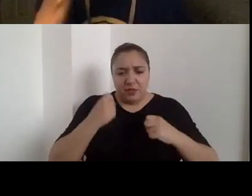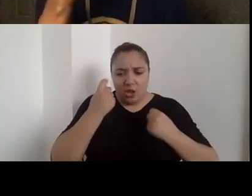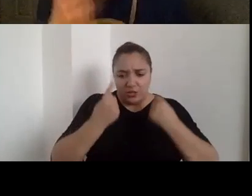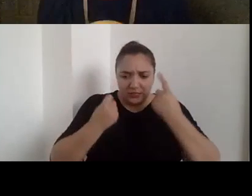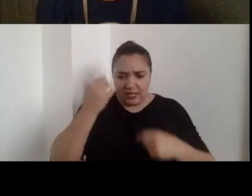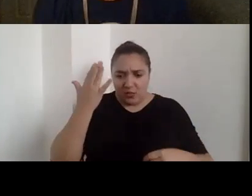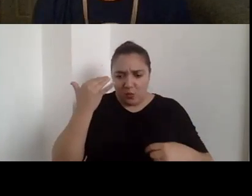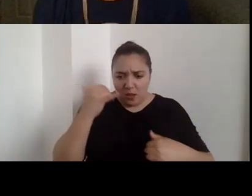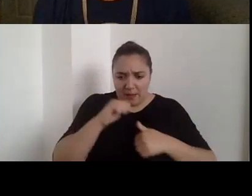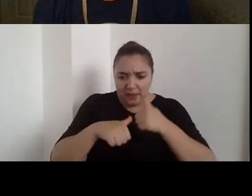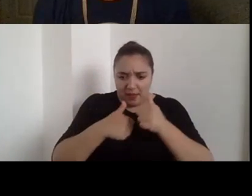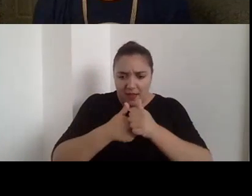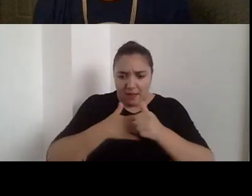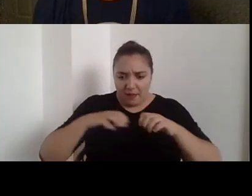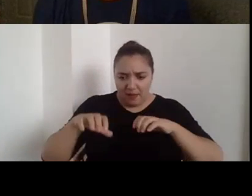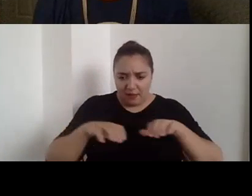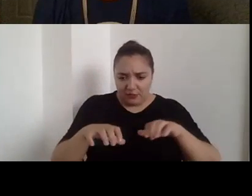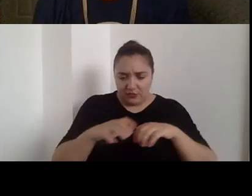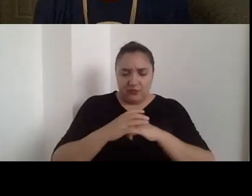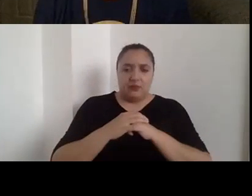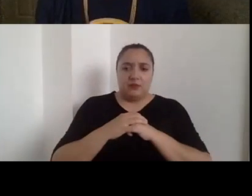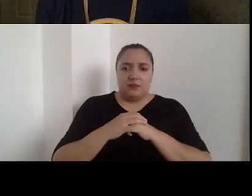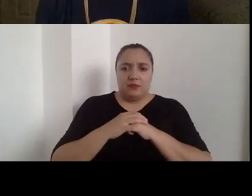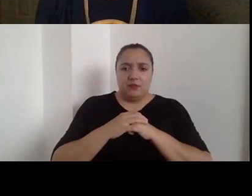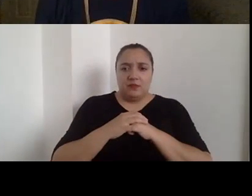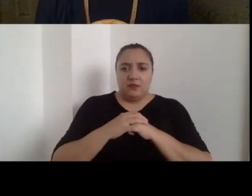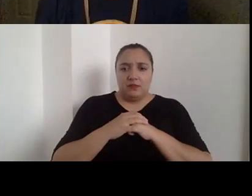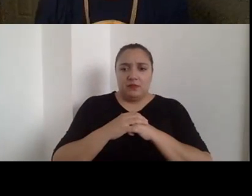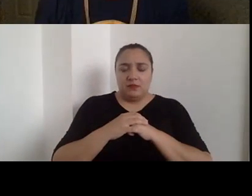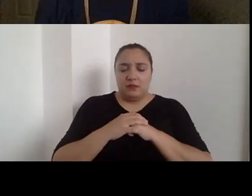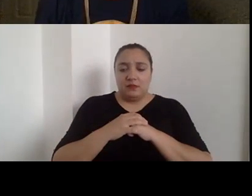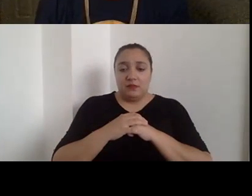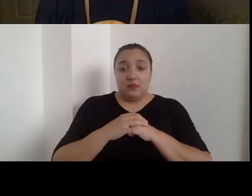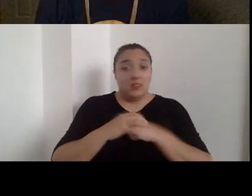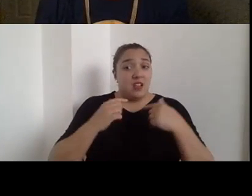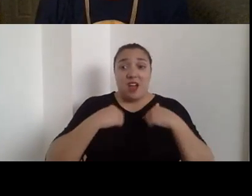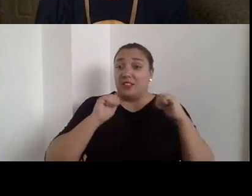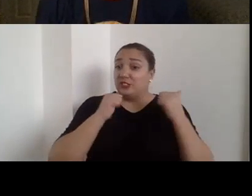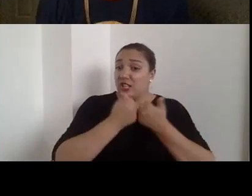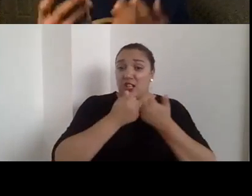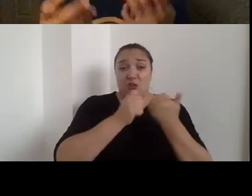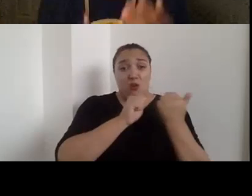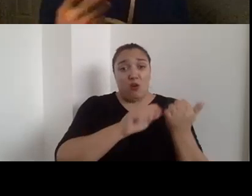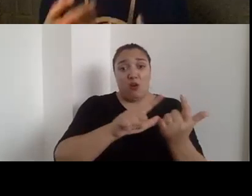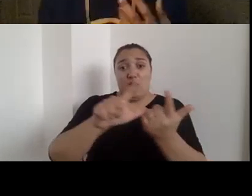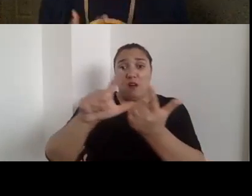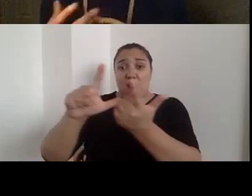And I do challenge all of us to really figure out